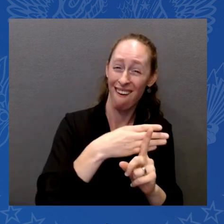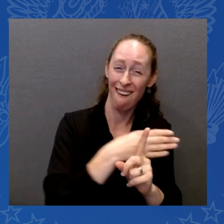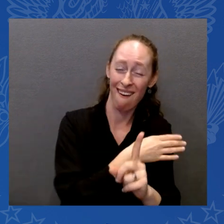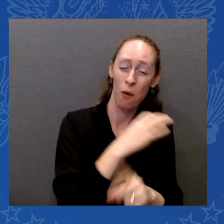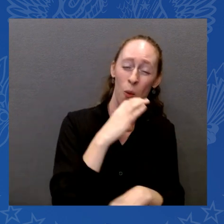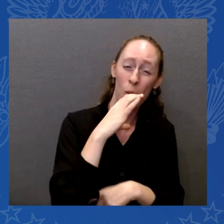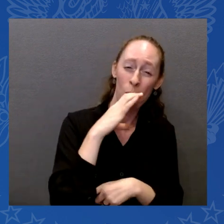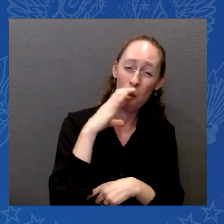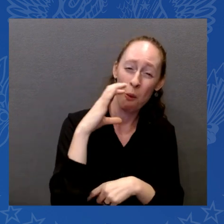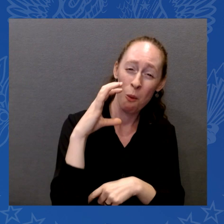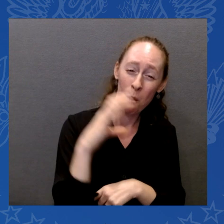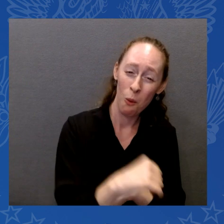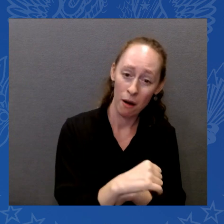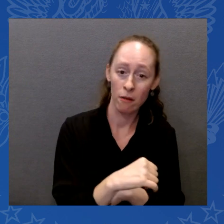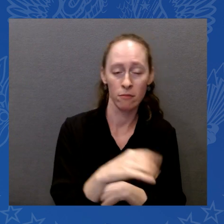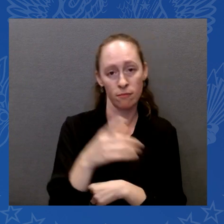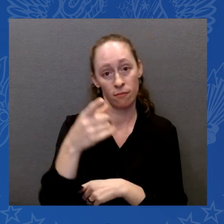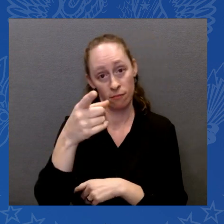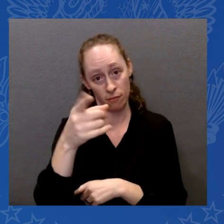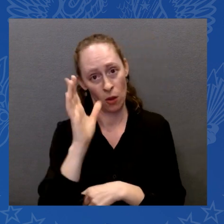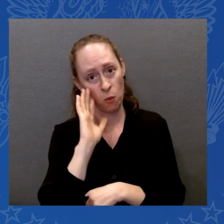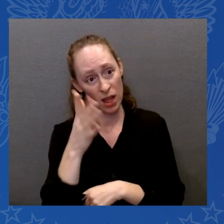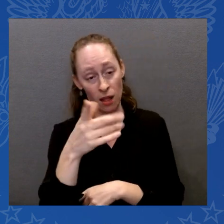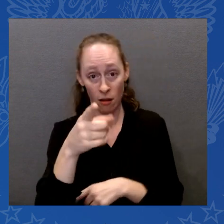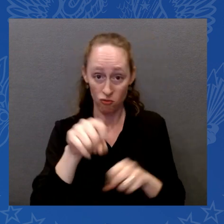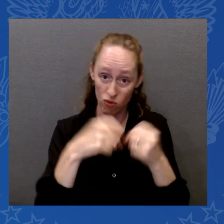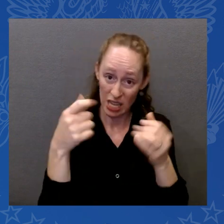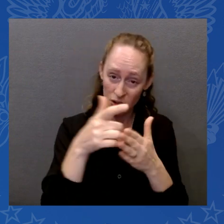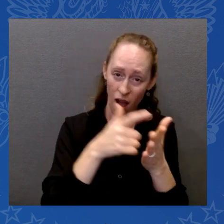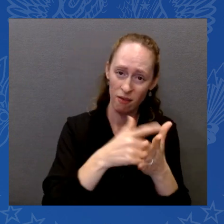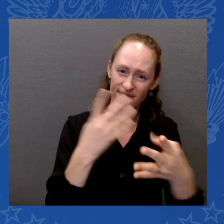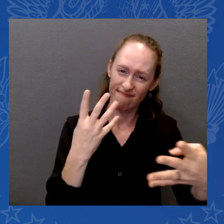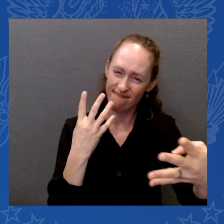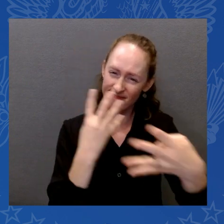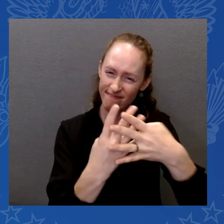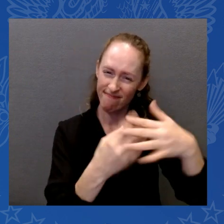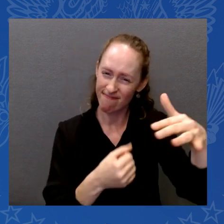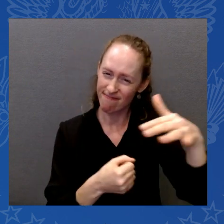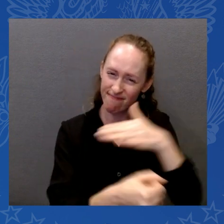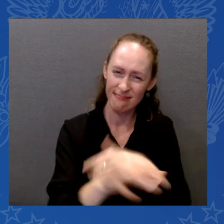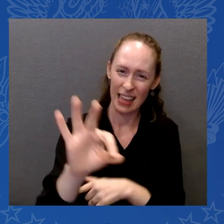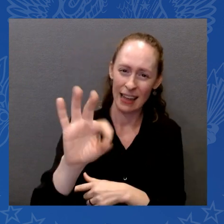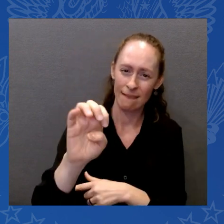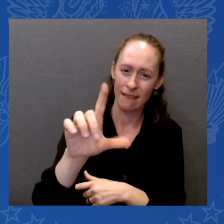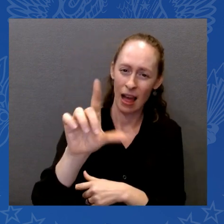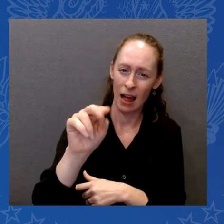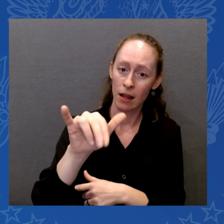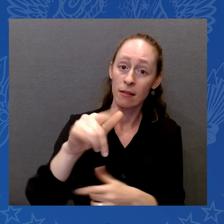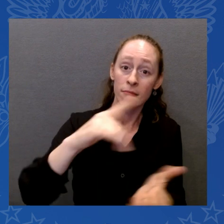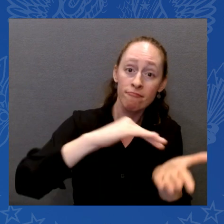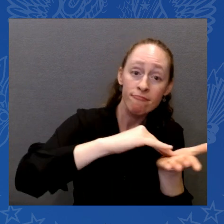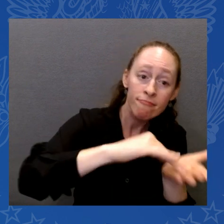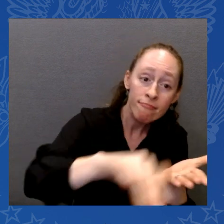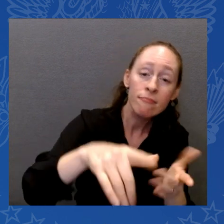There are no exceptions for rape and no exceptions for incest. The only exception is for the life of the mother.